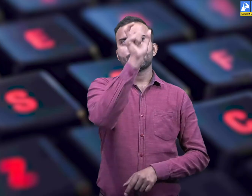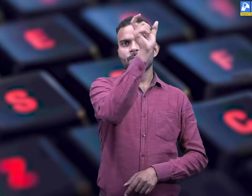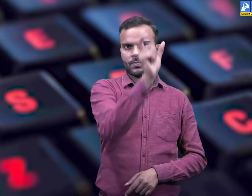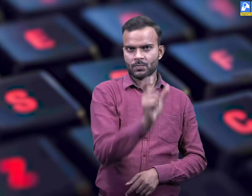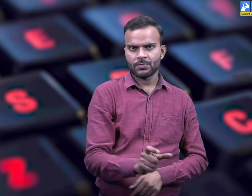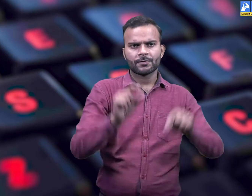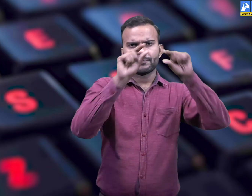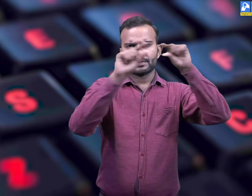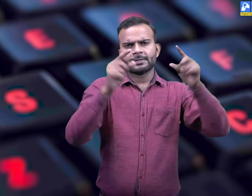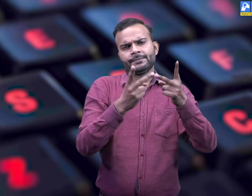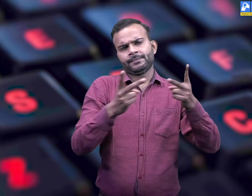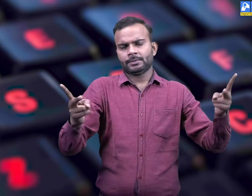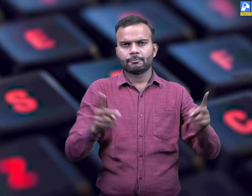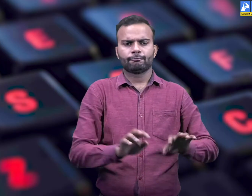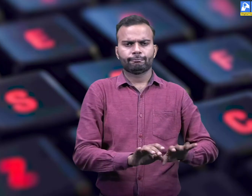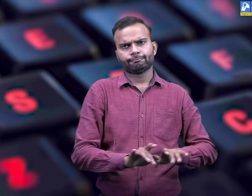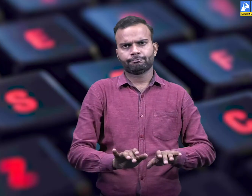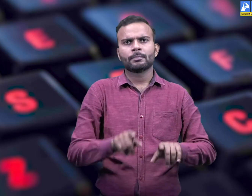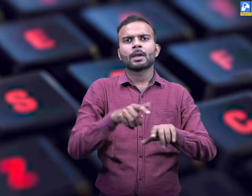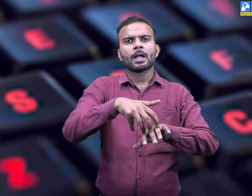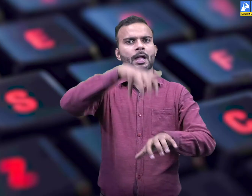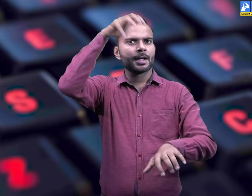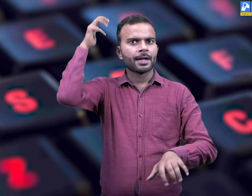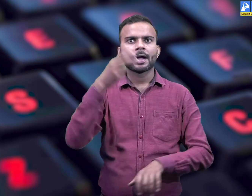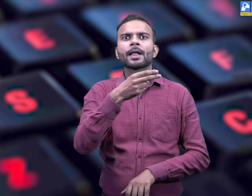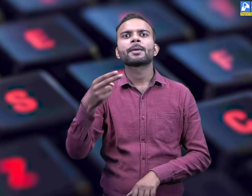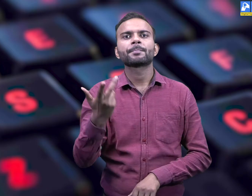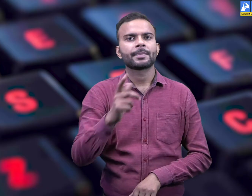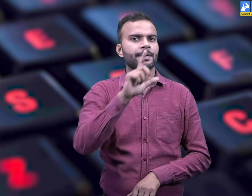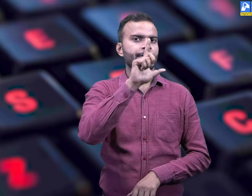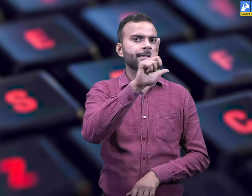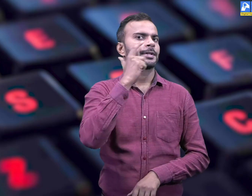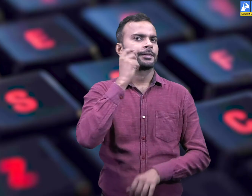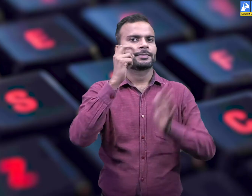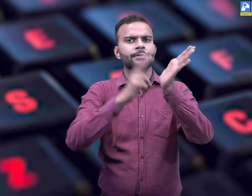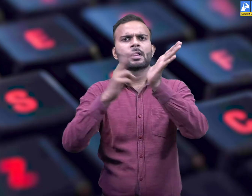Backspace key is used to remove the character written on the left side of the cursor.